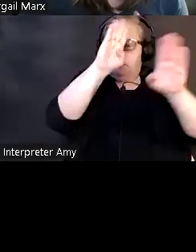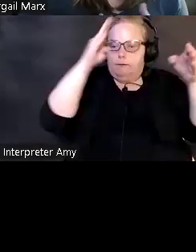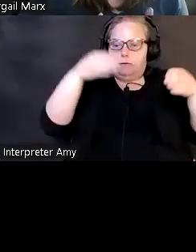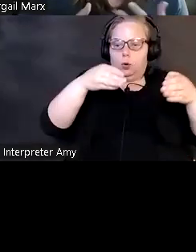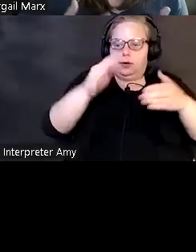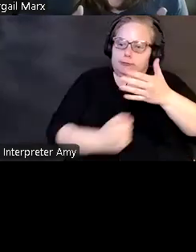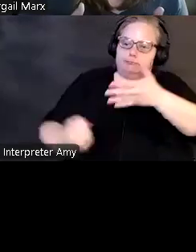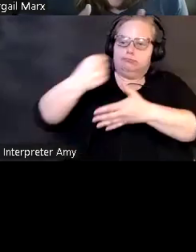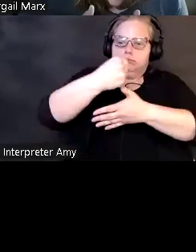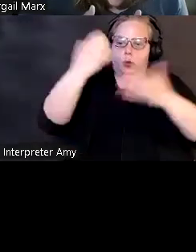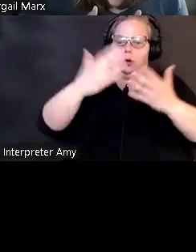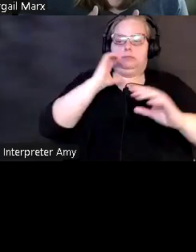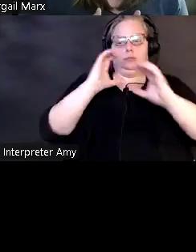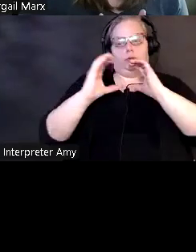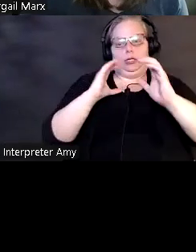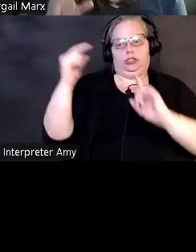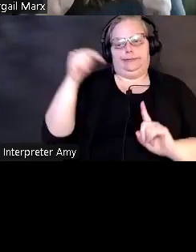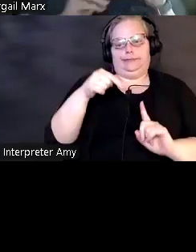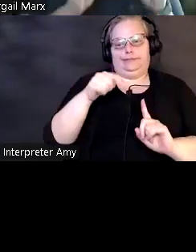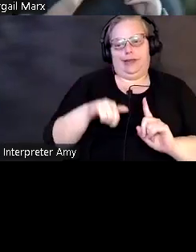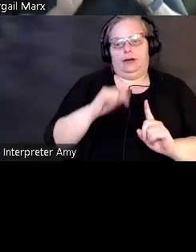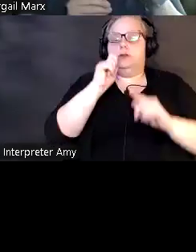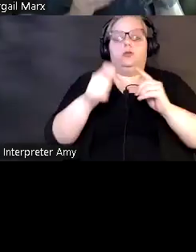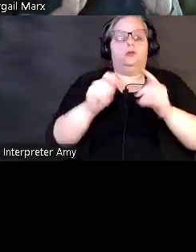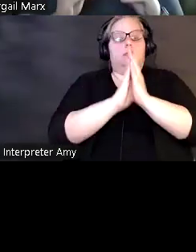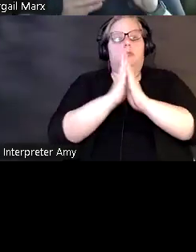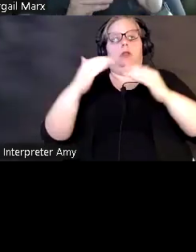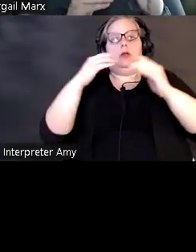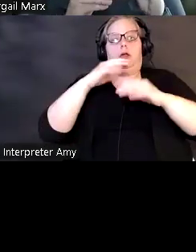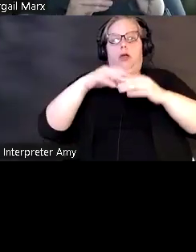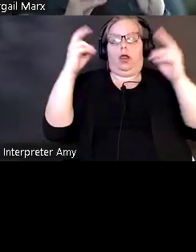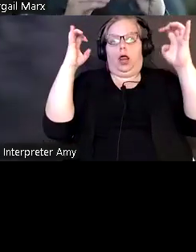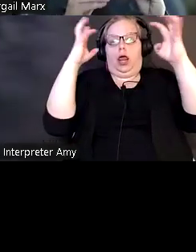So try not to get too bogged down by learning all the ins and outs and technical aspects of the